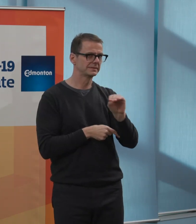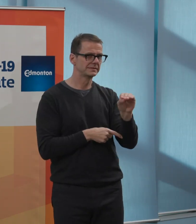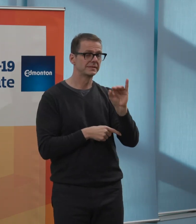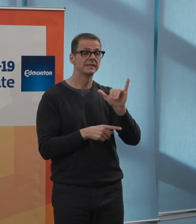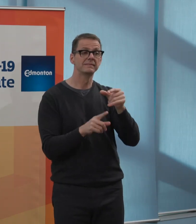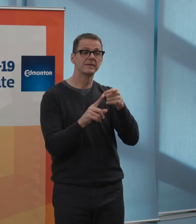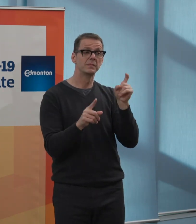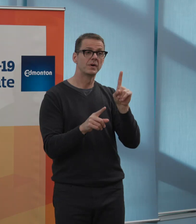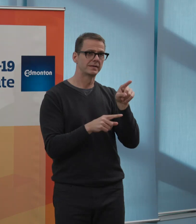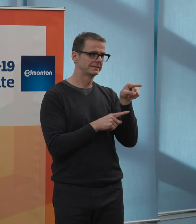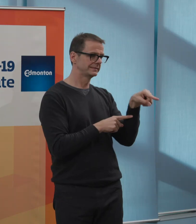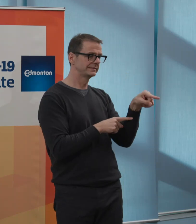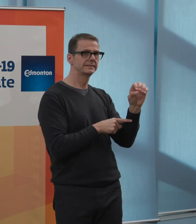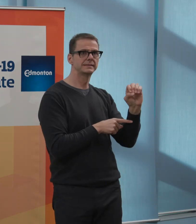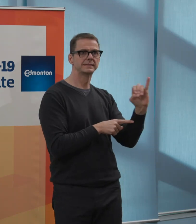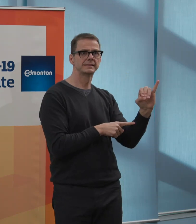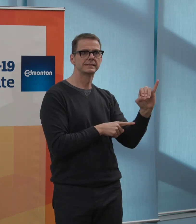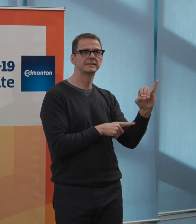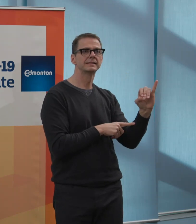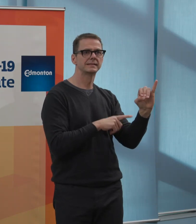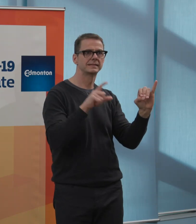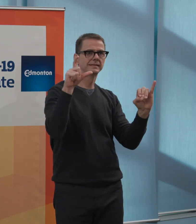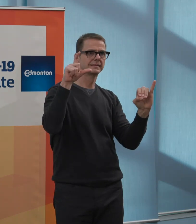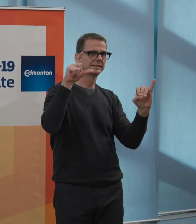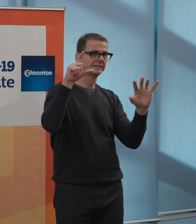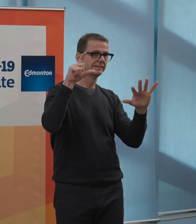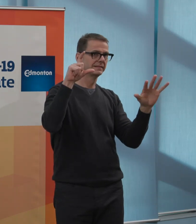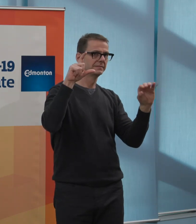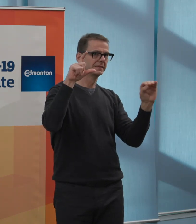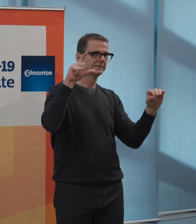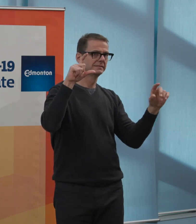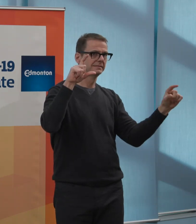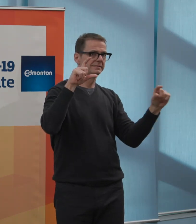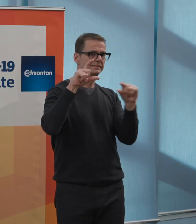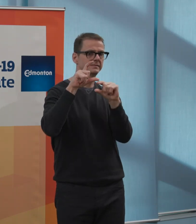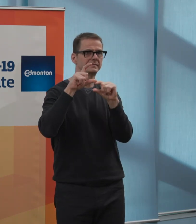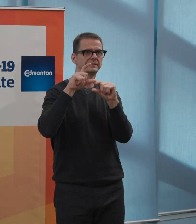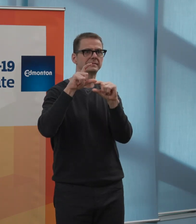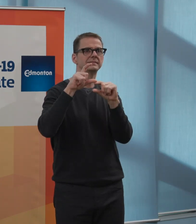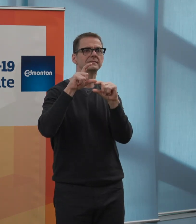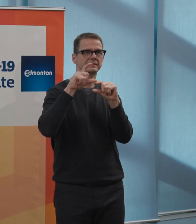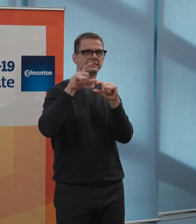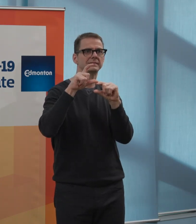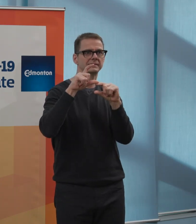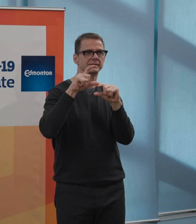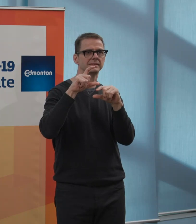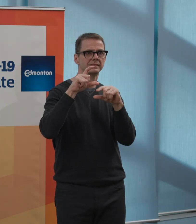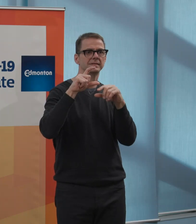that up to seventy five percent through this plan and in terms of the timeframes